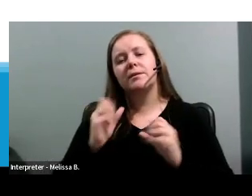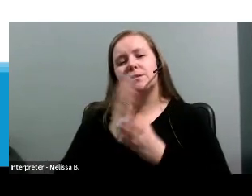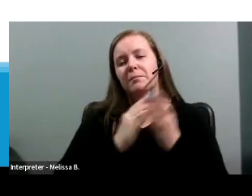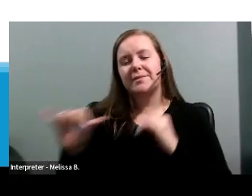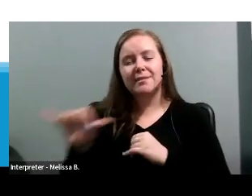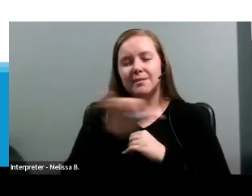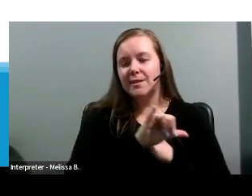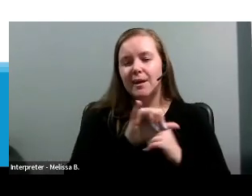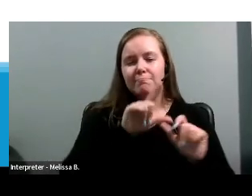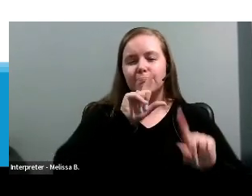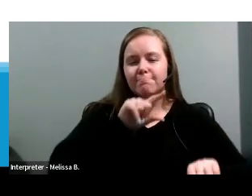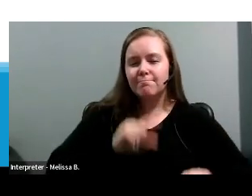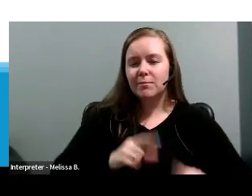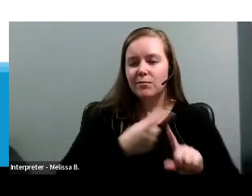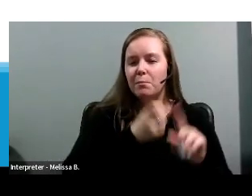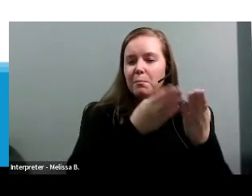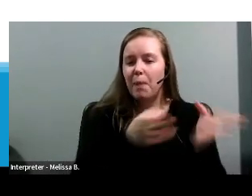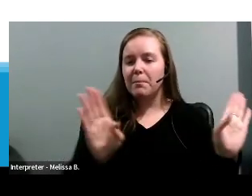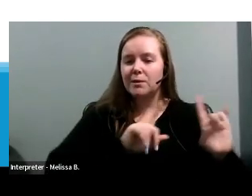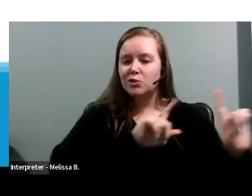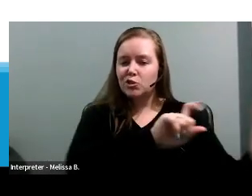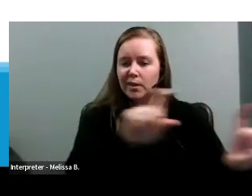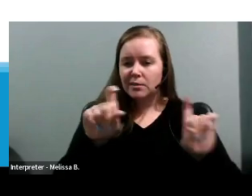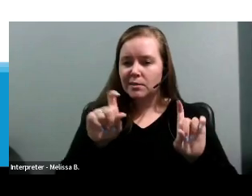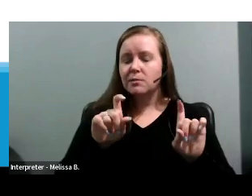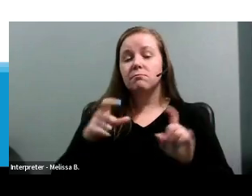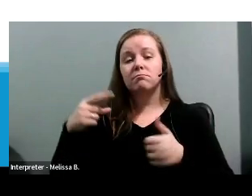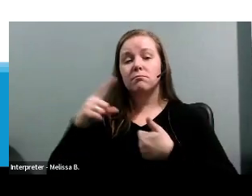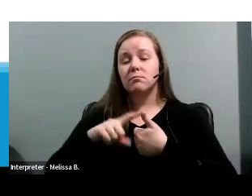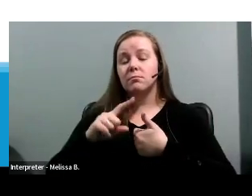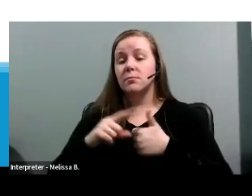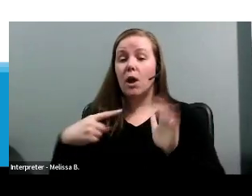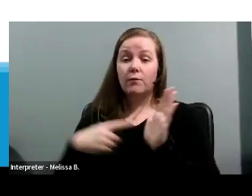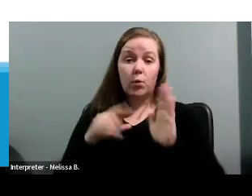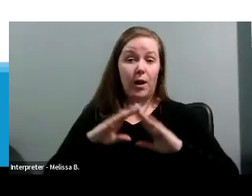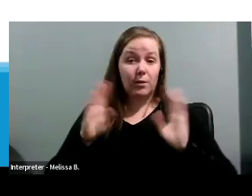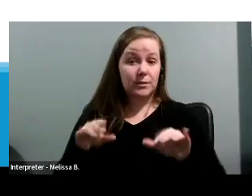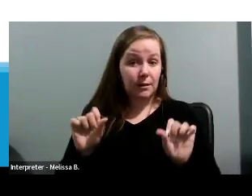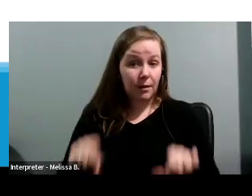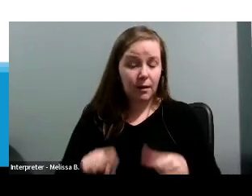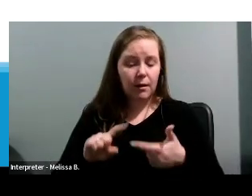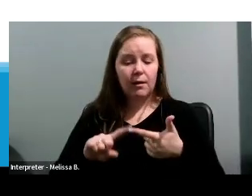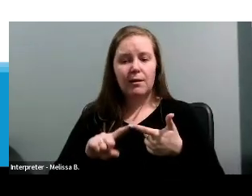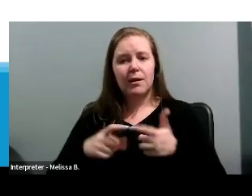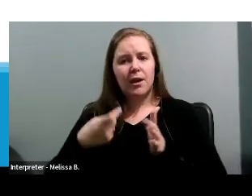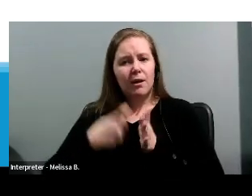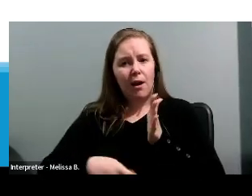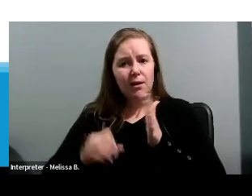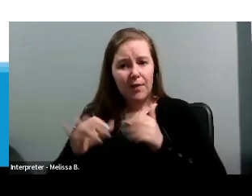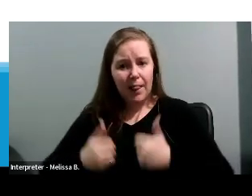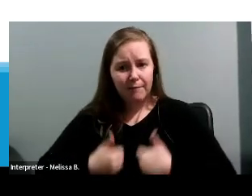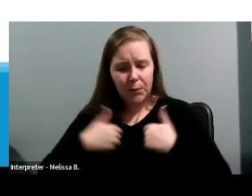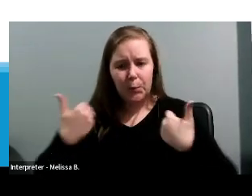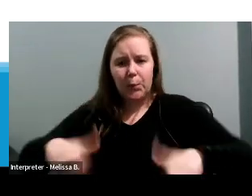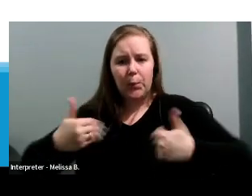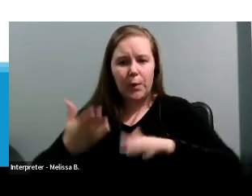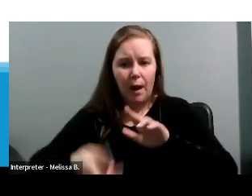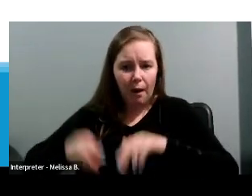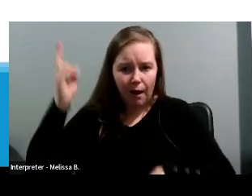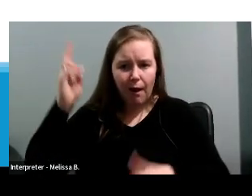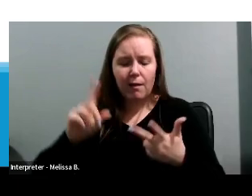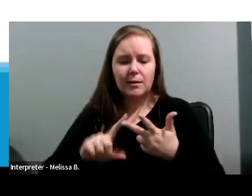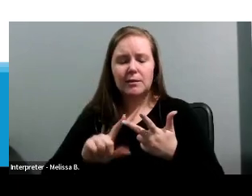Melissa Wong (she/her), SPT: But really, they talked about affordable housing, the high cost of living, transit, the lack of affordable childcare in different parts of the city.